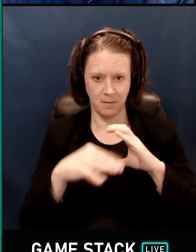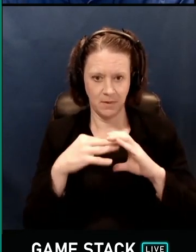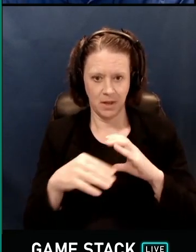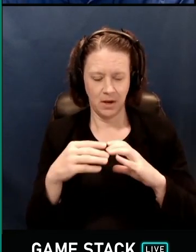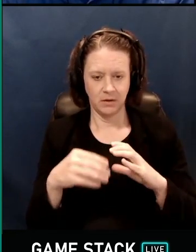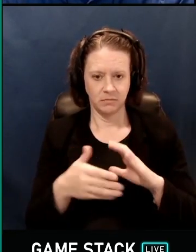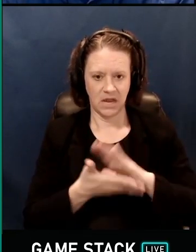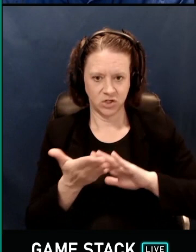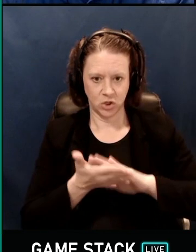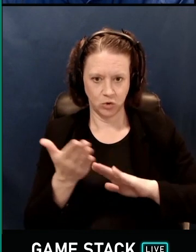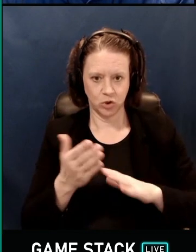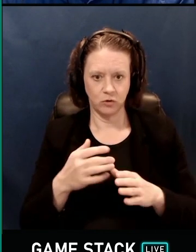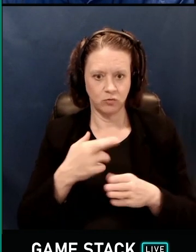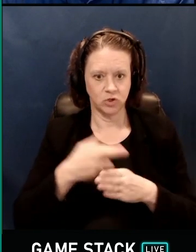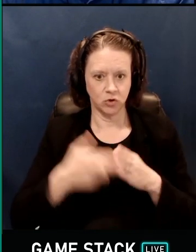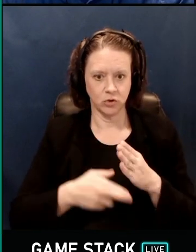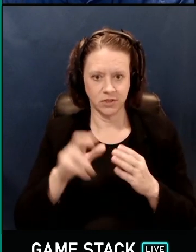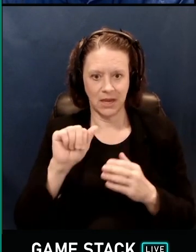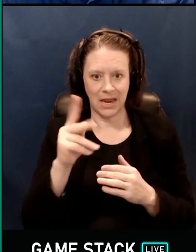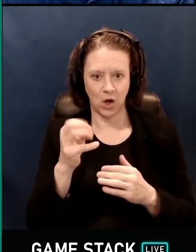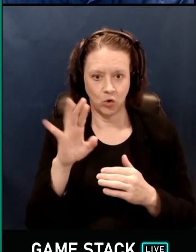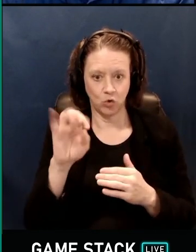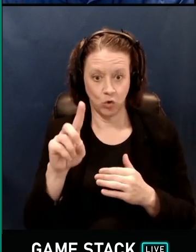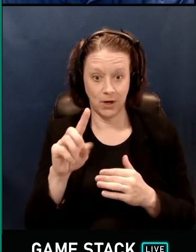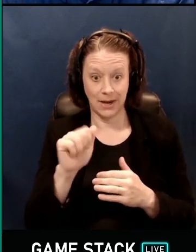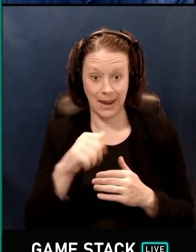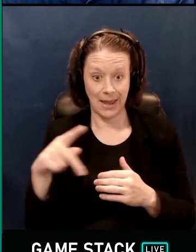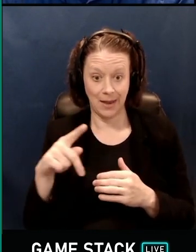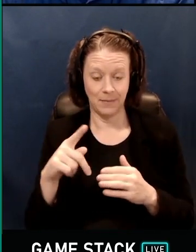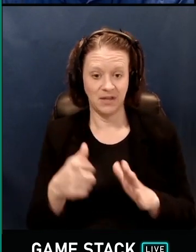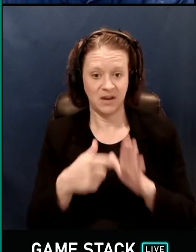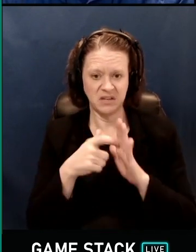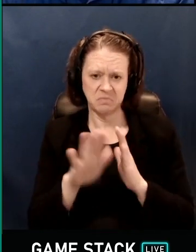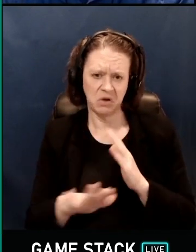Android app builds take 20 minutes, while iOS